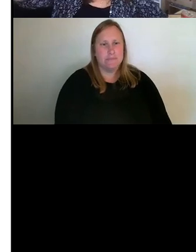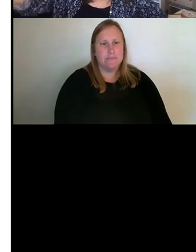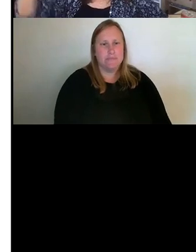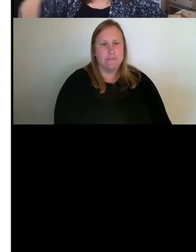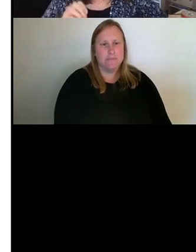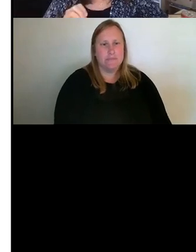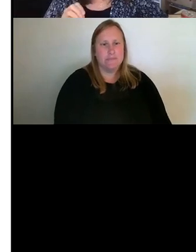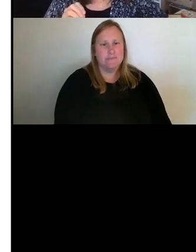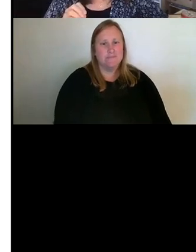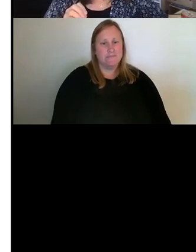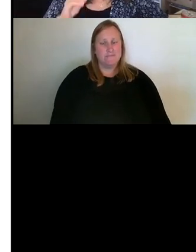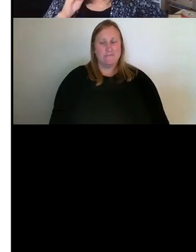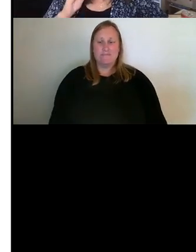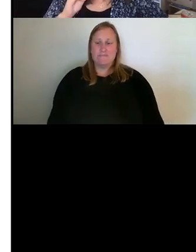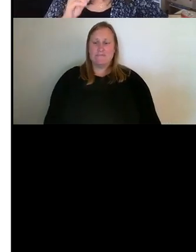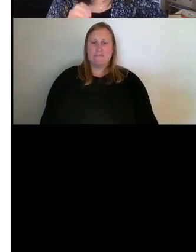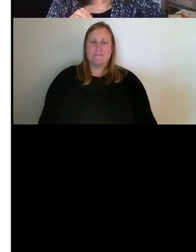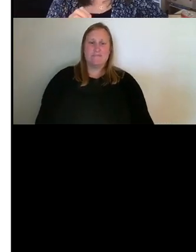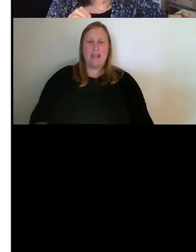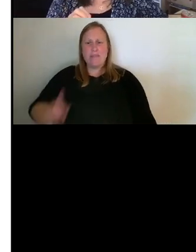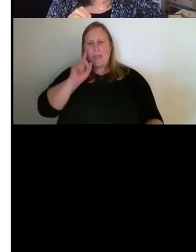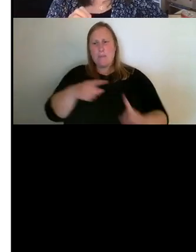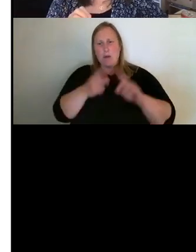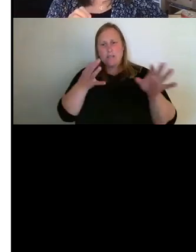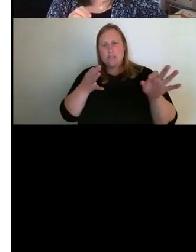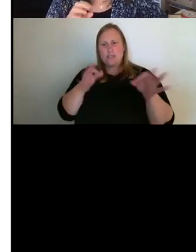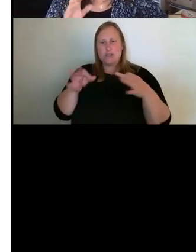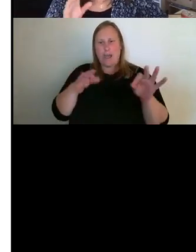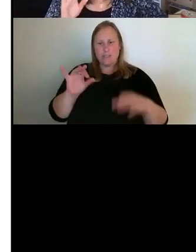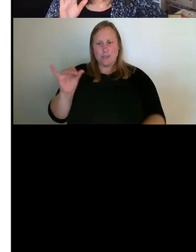something simpler like distractions.